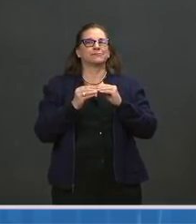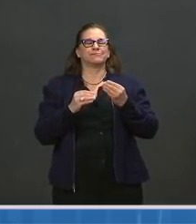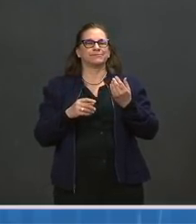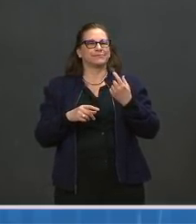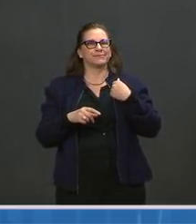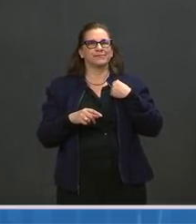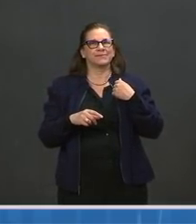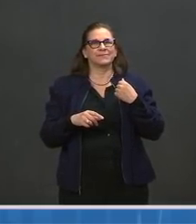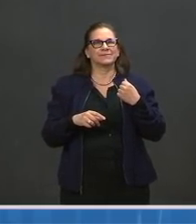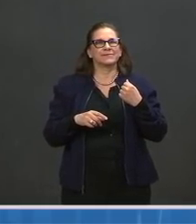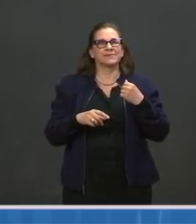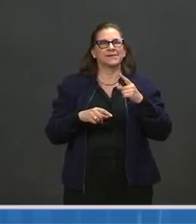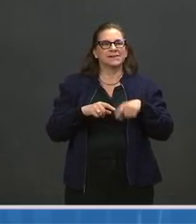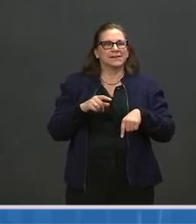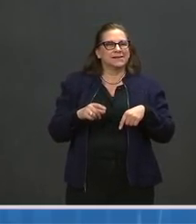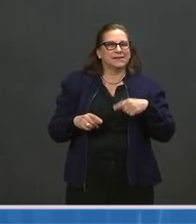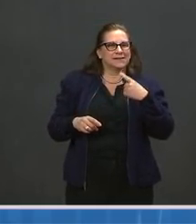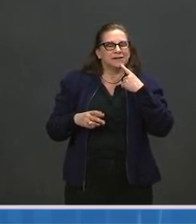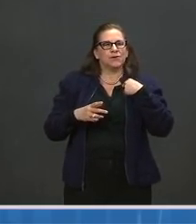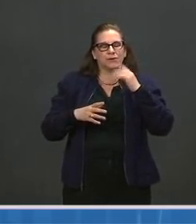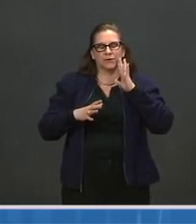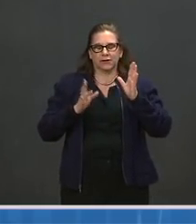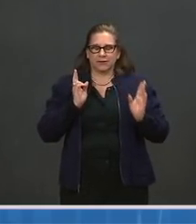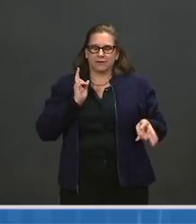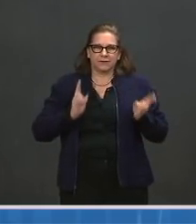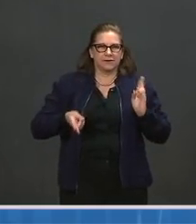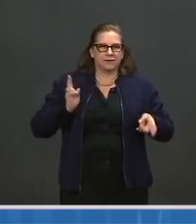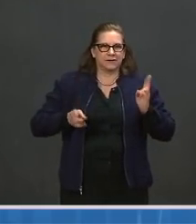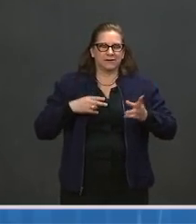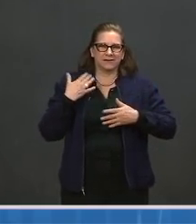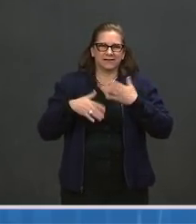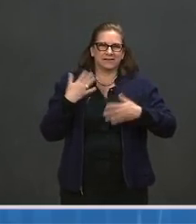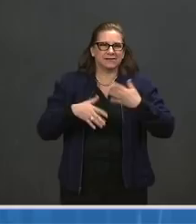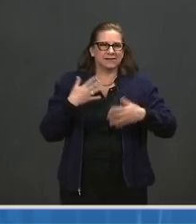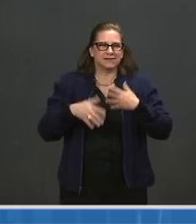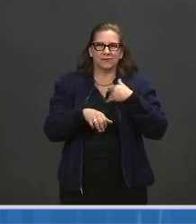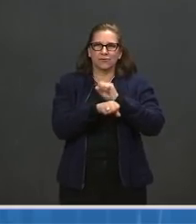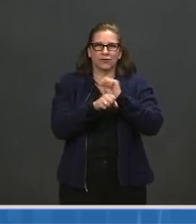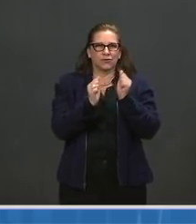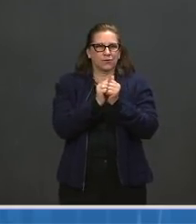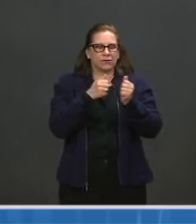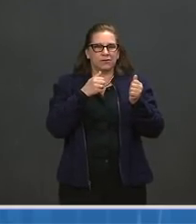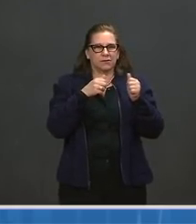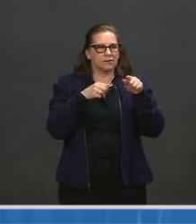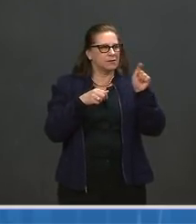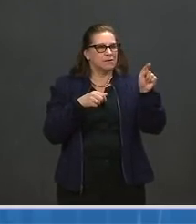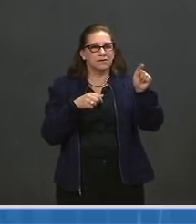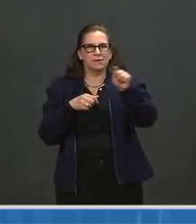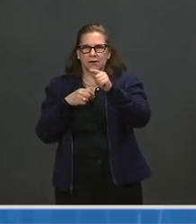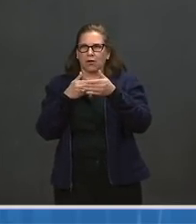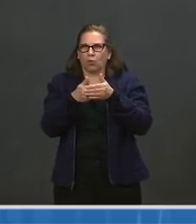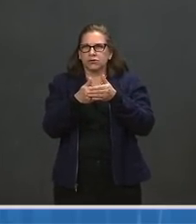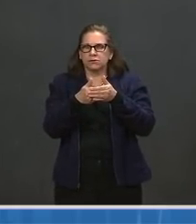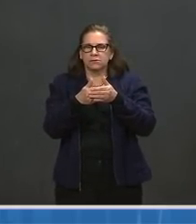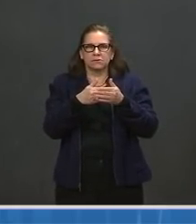We're working with them very closely. I don't think -- yeah, I wouldn't signal to you that they're going to be far away from the numbers